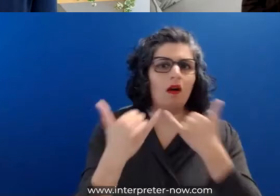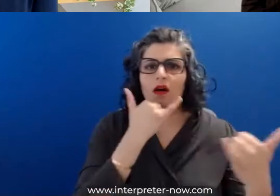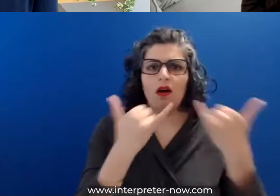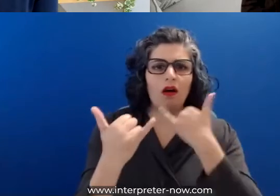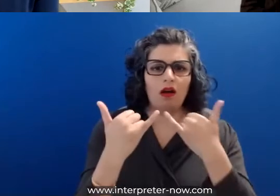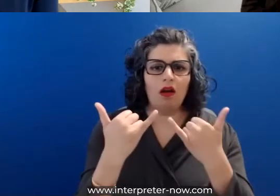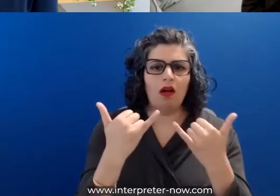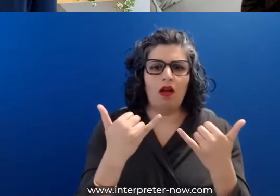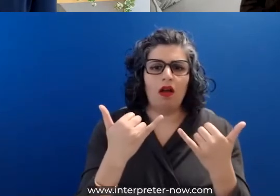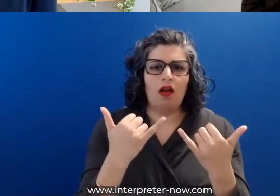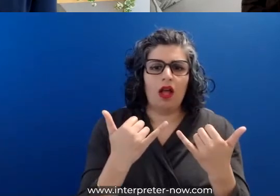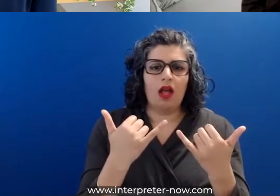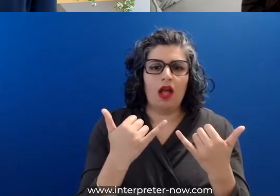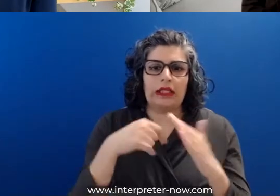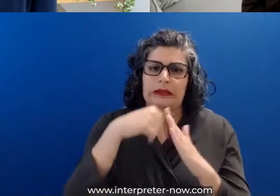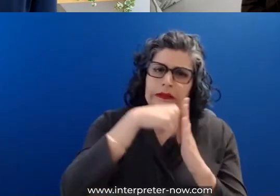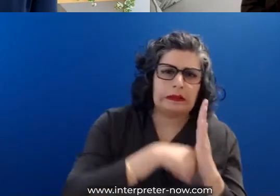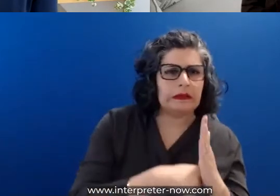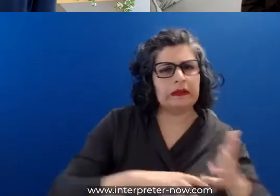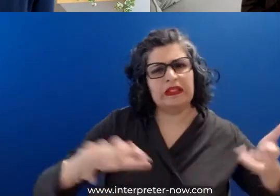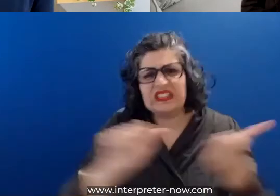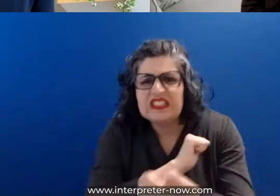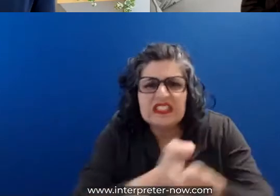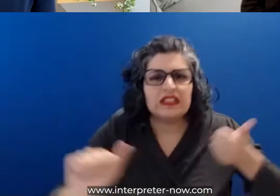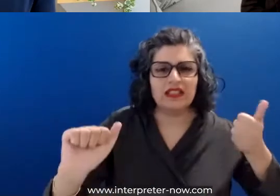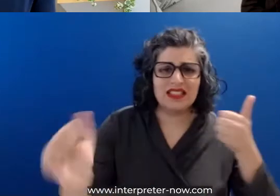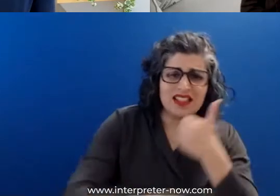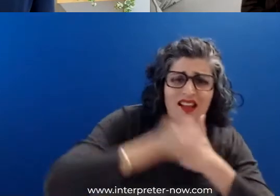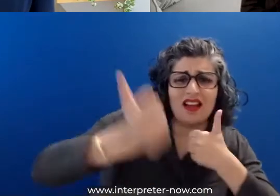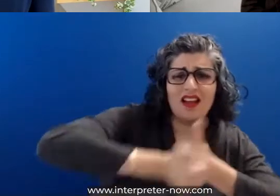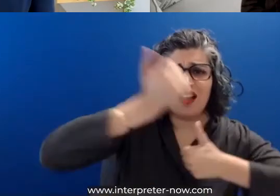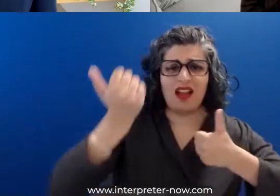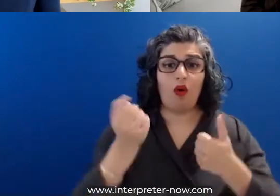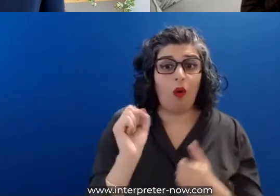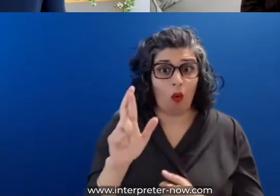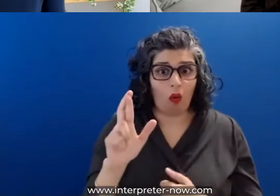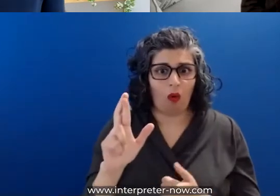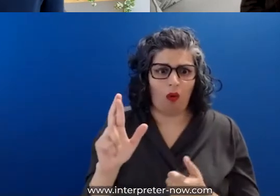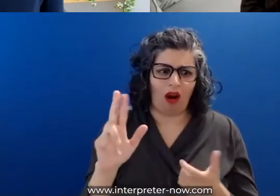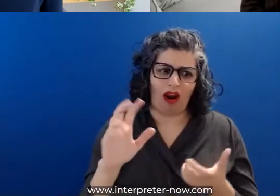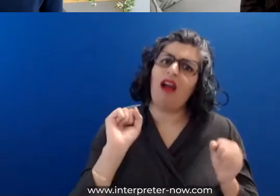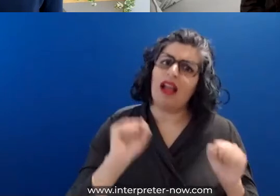in the world we live in are often profoundly damaging, dangerous, or even deadly, for people